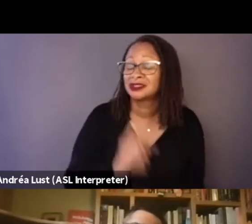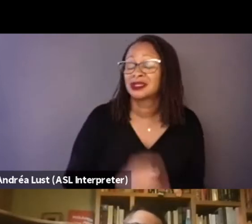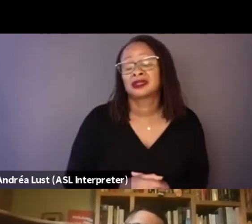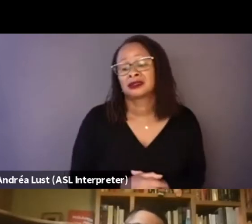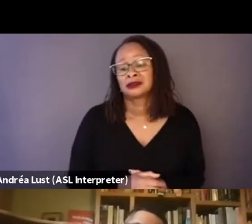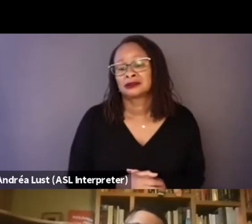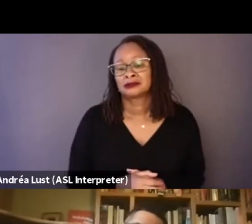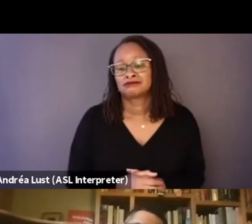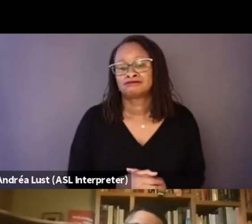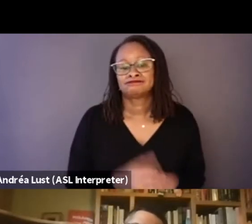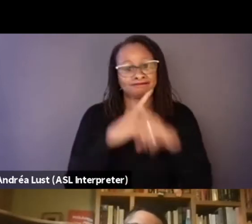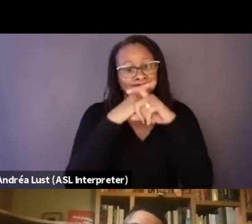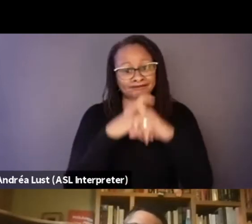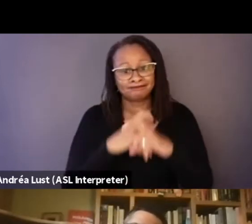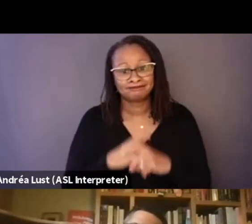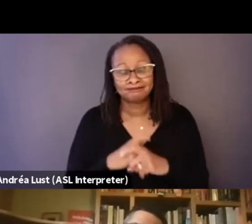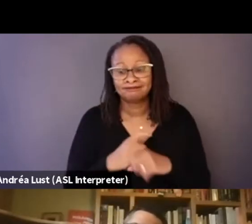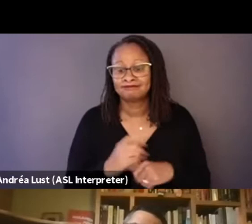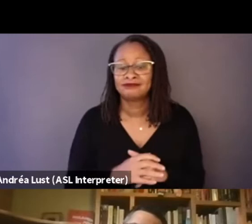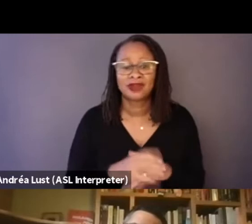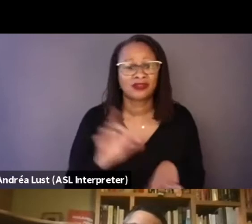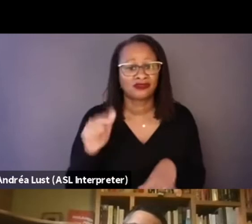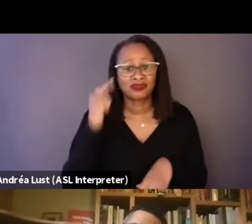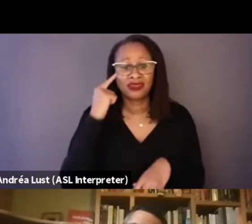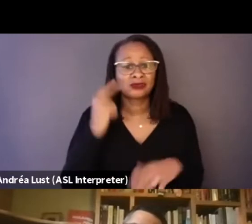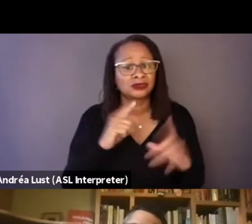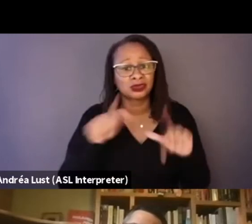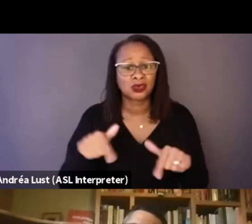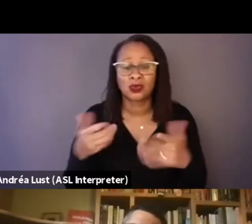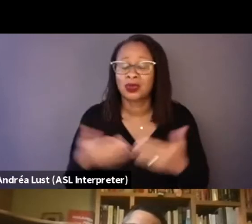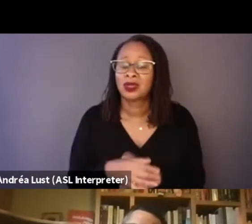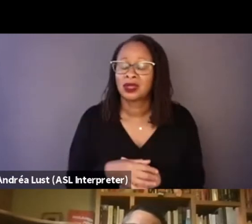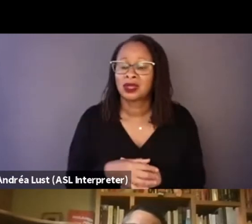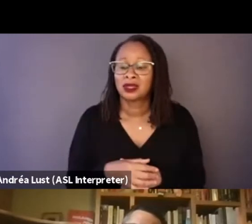it's complicated for documentary people to go for Congo, because it's really a violent place